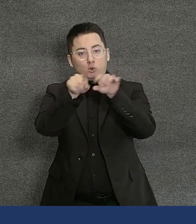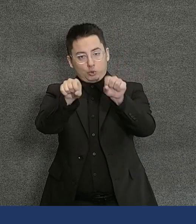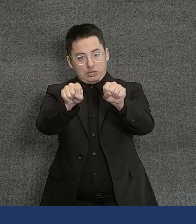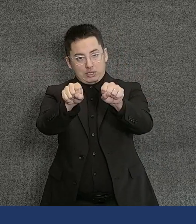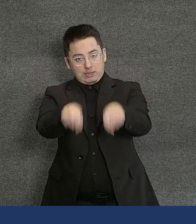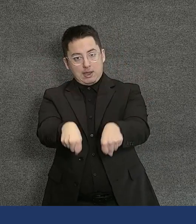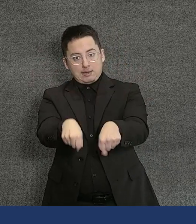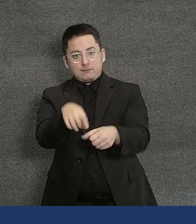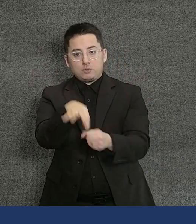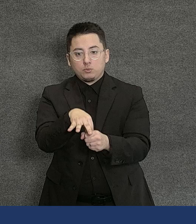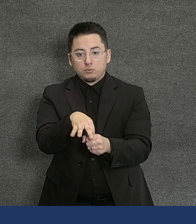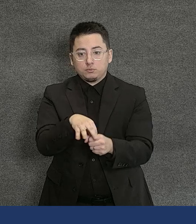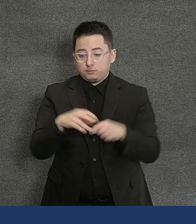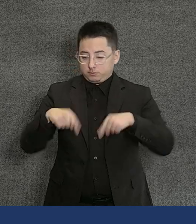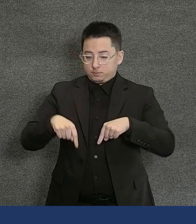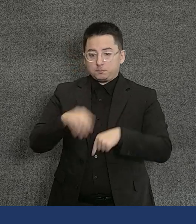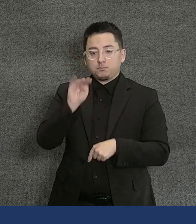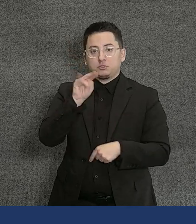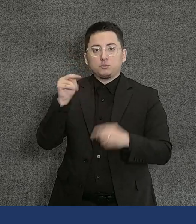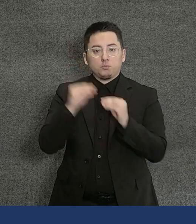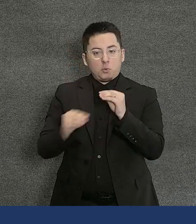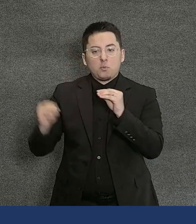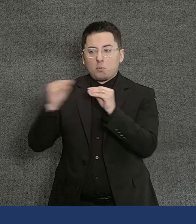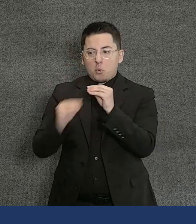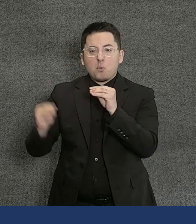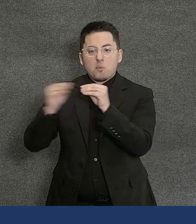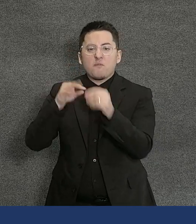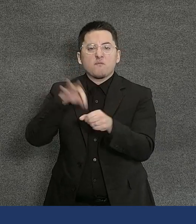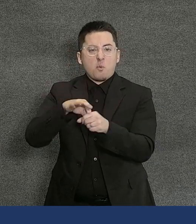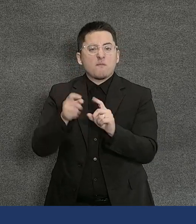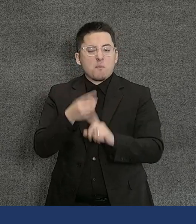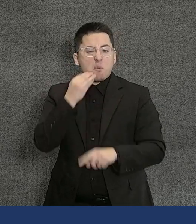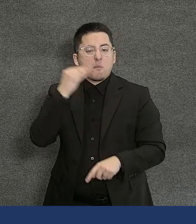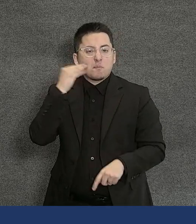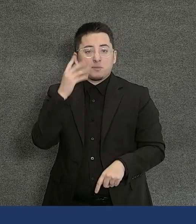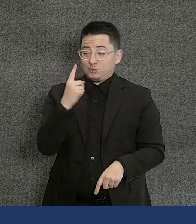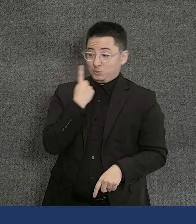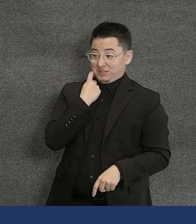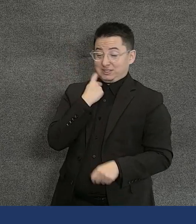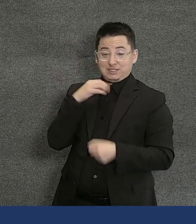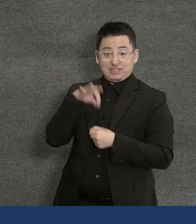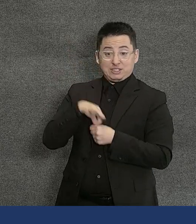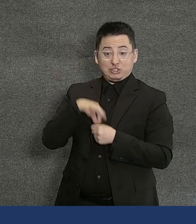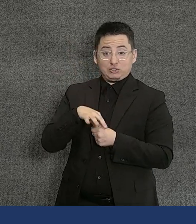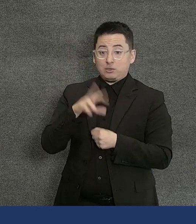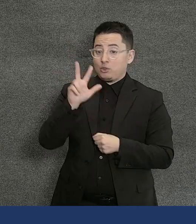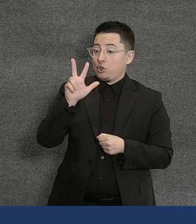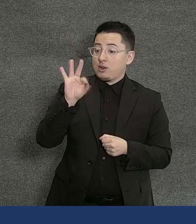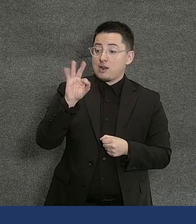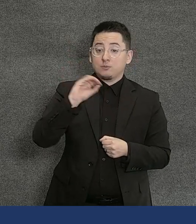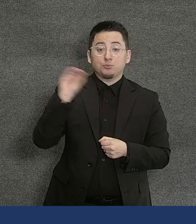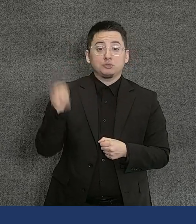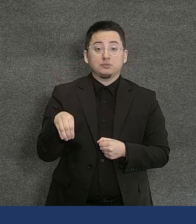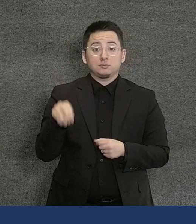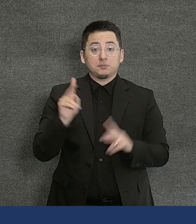In the last election, just a few months ago, 39% of Minnesotans did not vote on election day of those who voted.